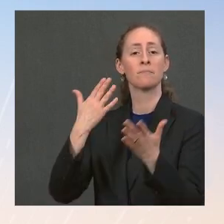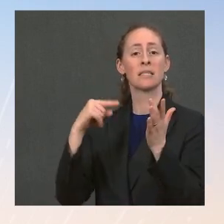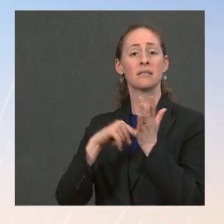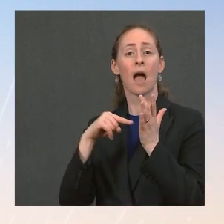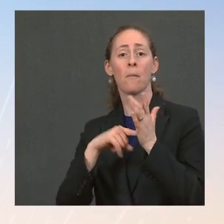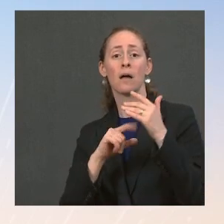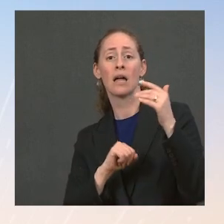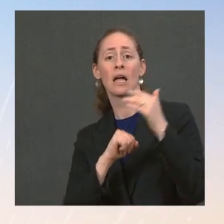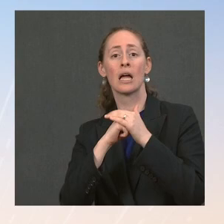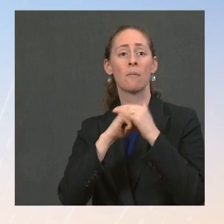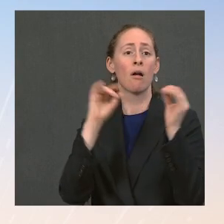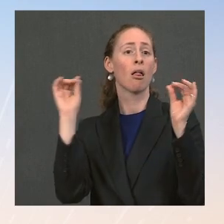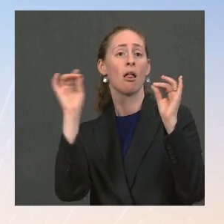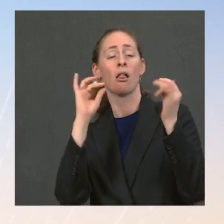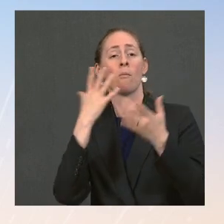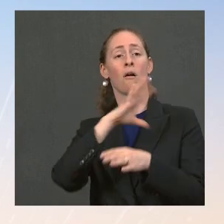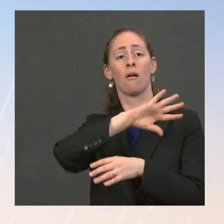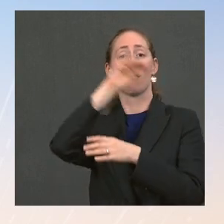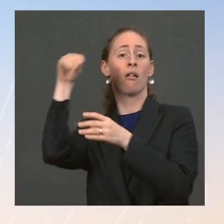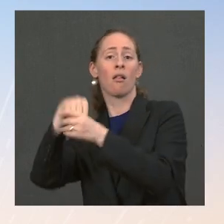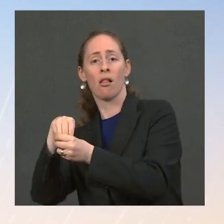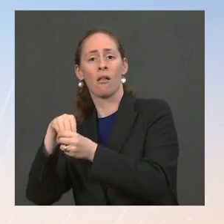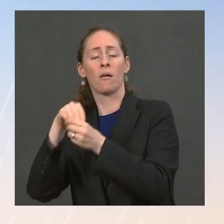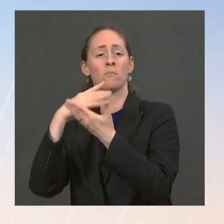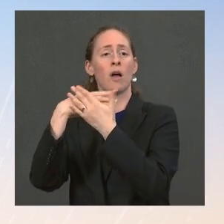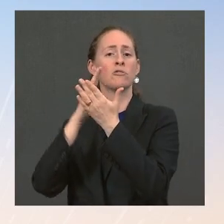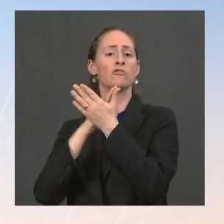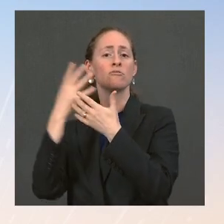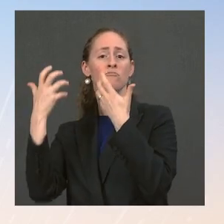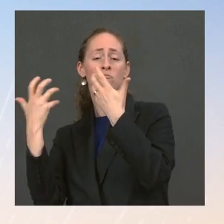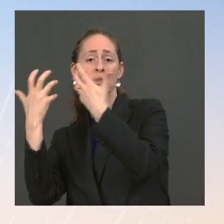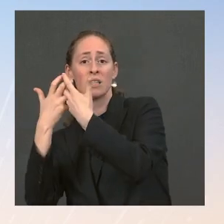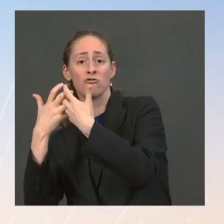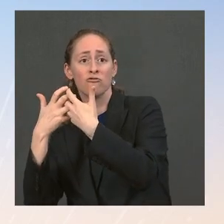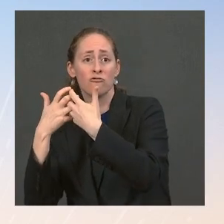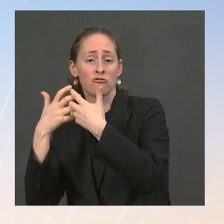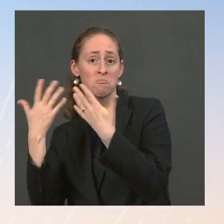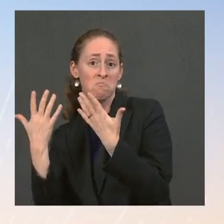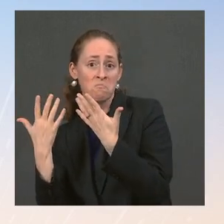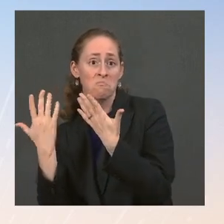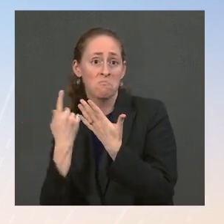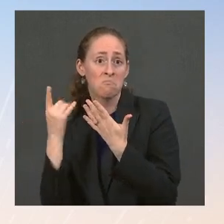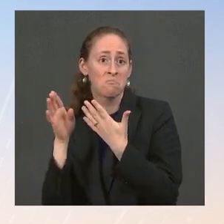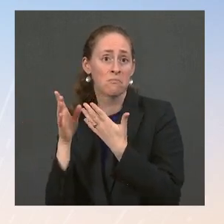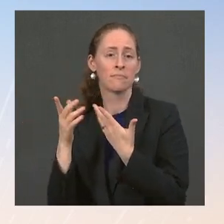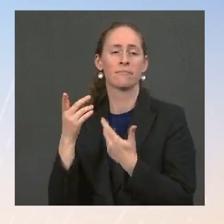Ms. Psaki: Well, we'll lead the -- leave the legislative strategy and approach to Leader Schumer. Obviously, we just got agreement